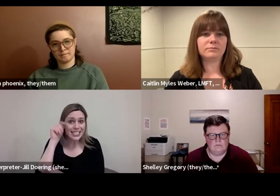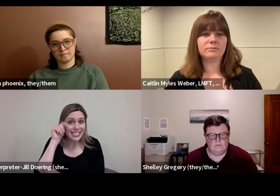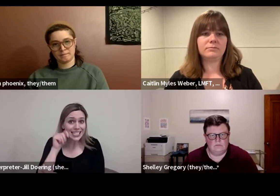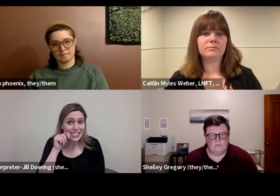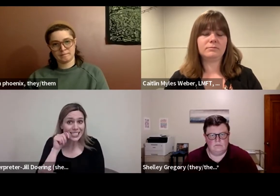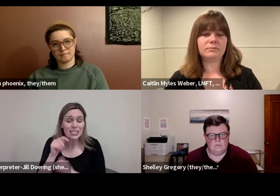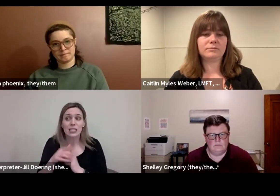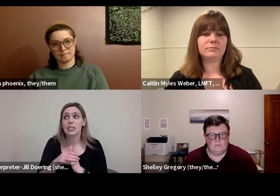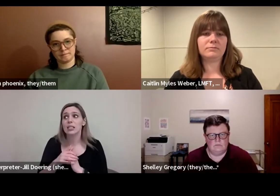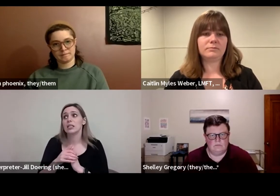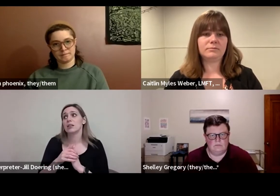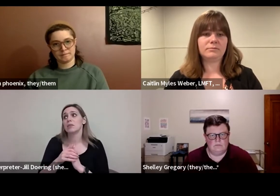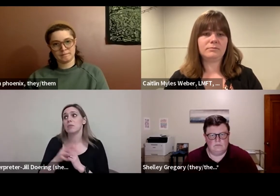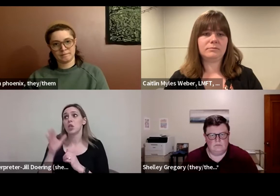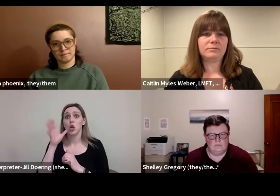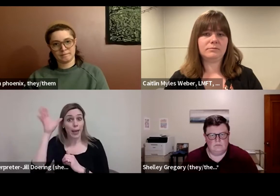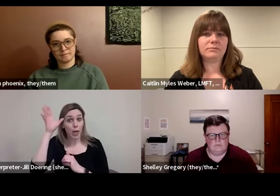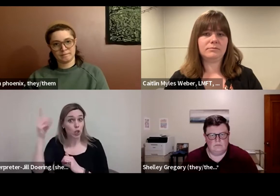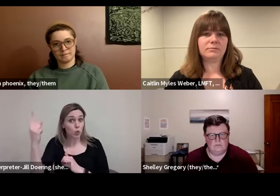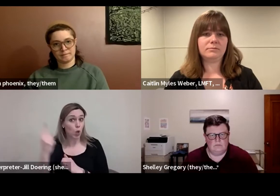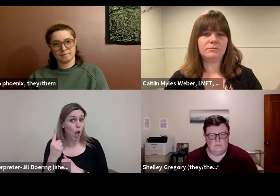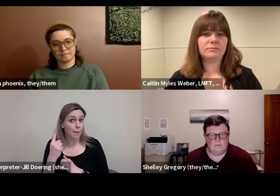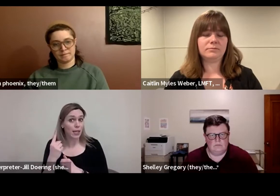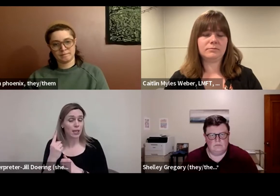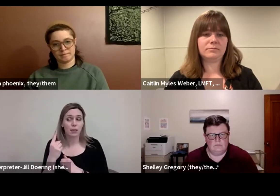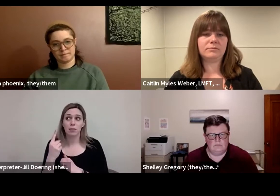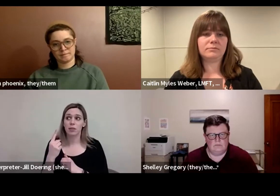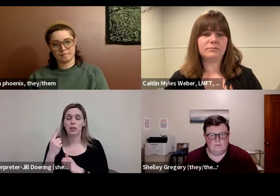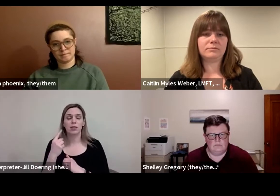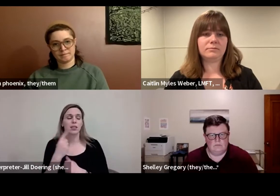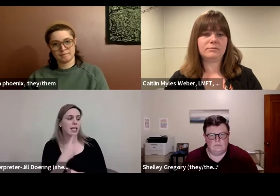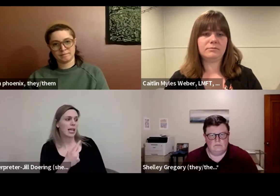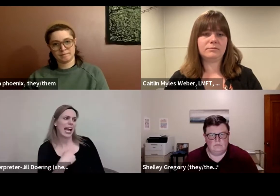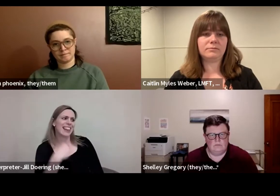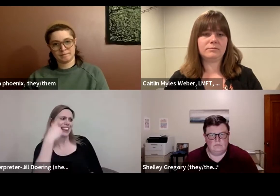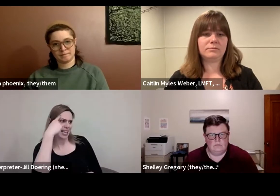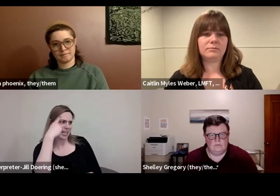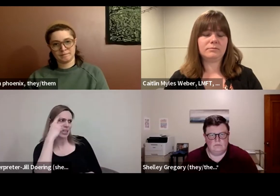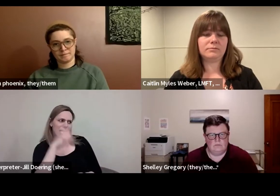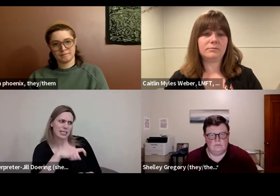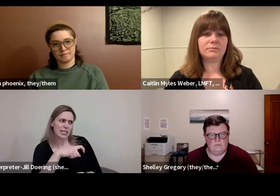what they think needs to happen. I say great, I, you know, listen to 'em and everything.